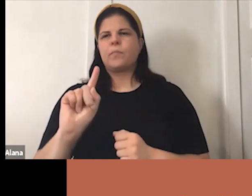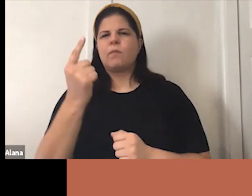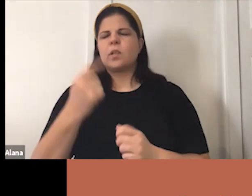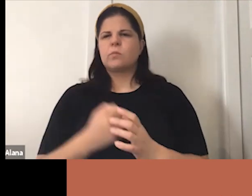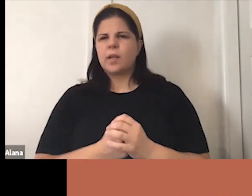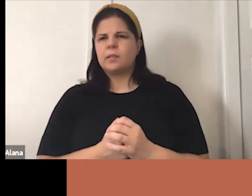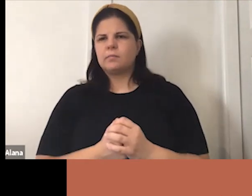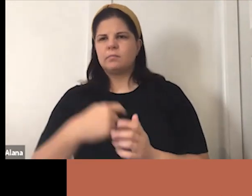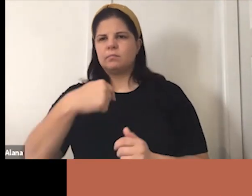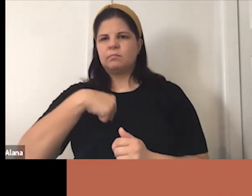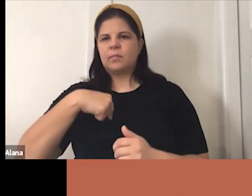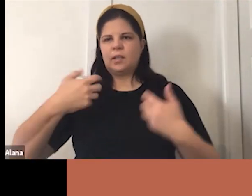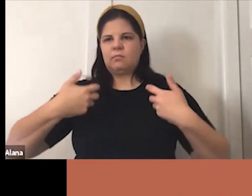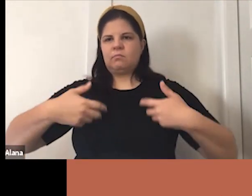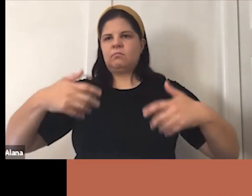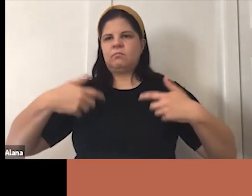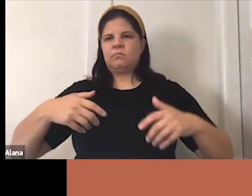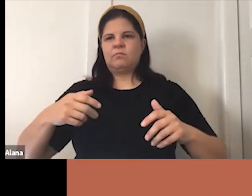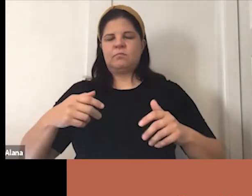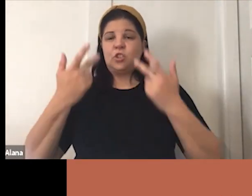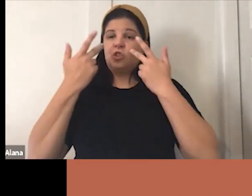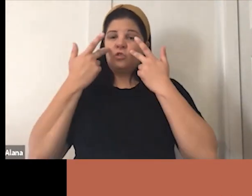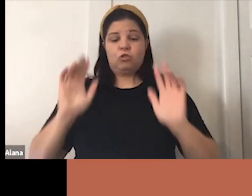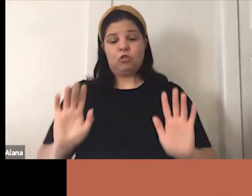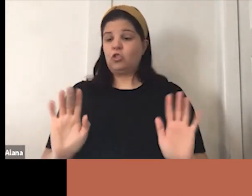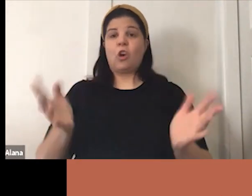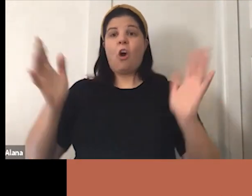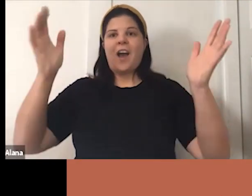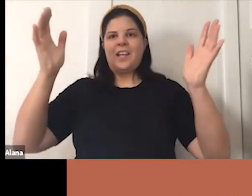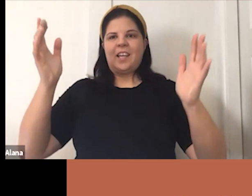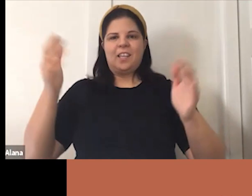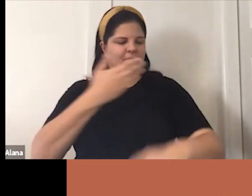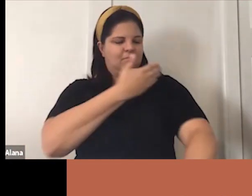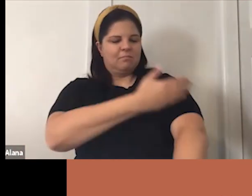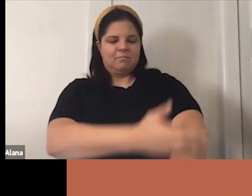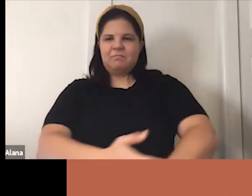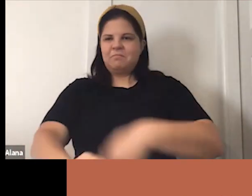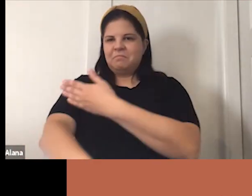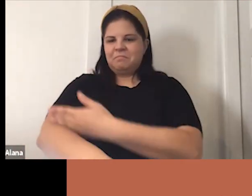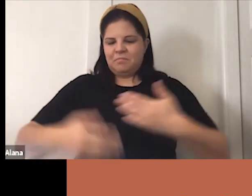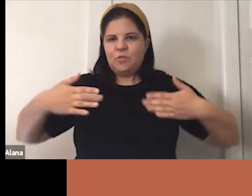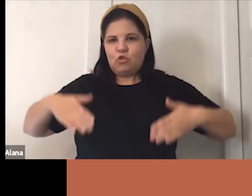wearing a shiny metallic long-sleeved dress.